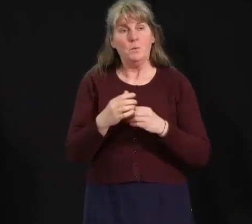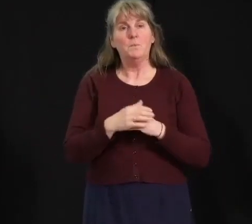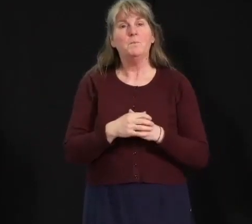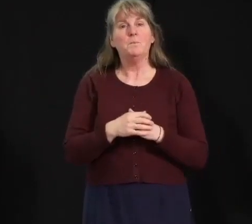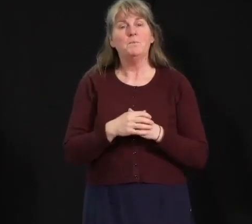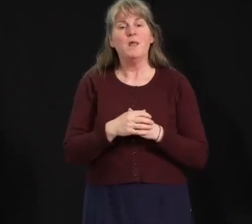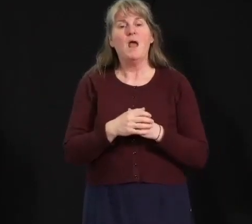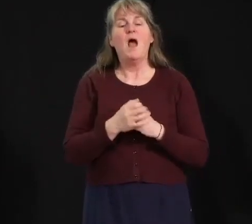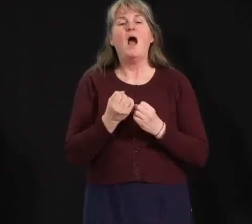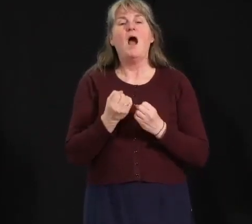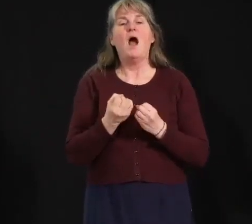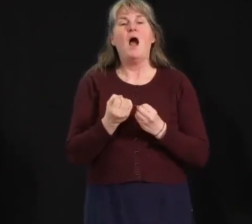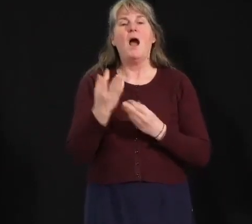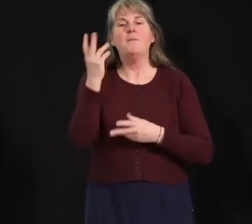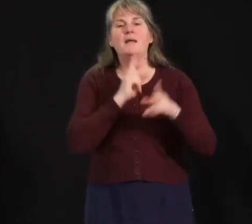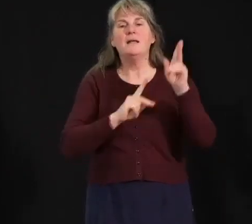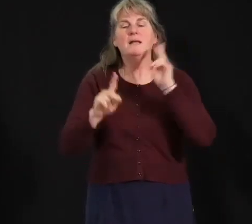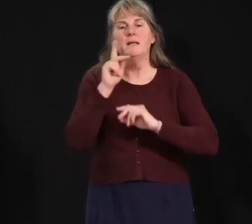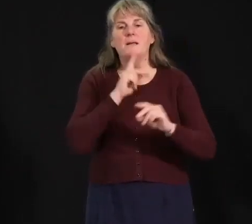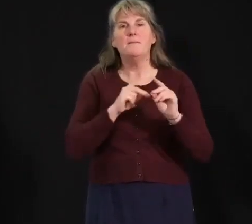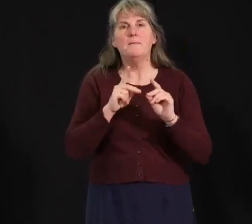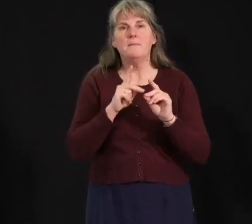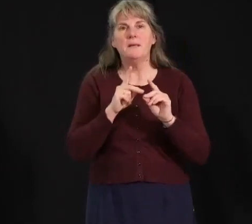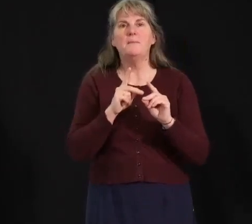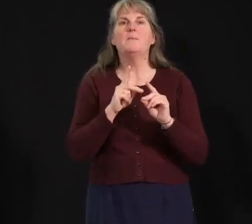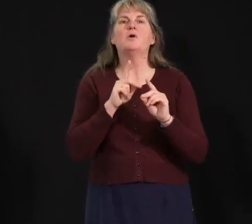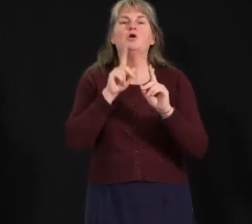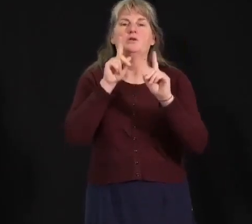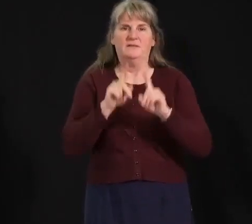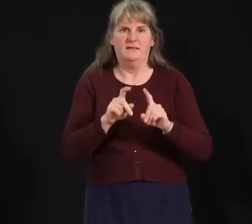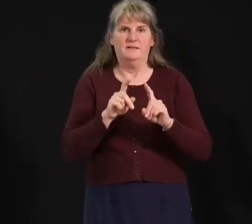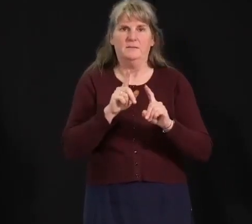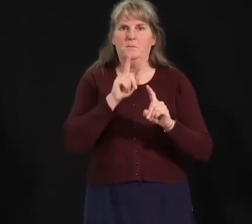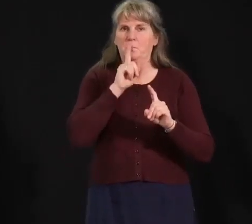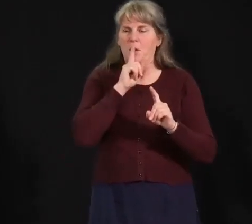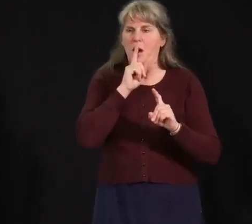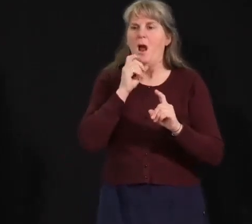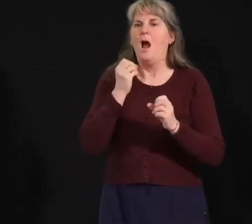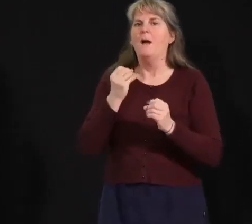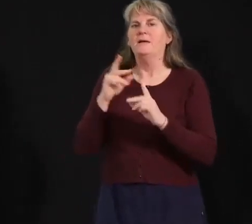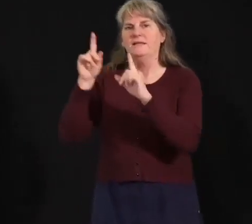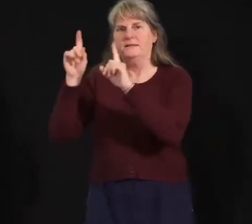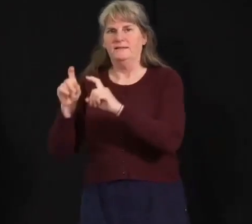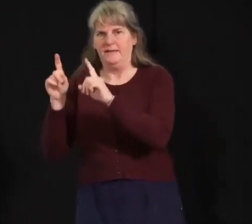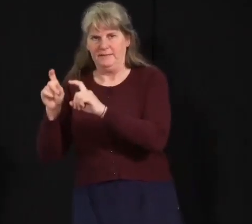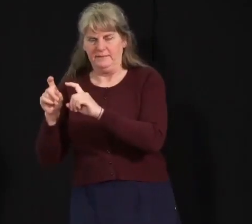that was just a function of who was doing the analysis that day.